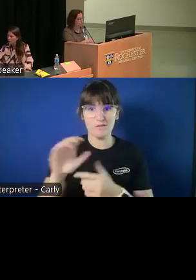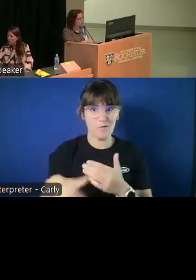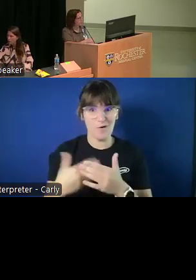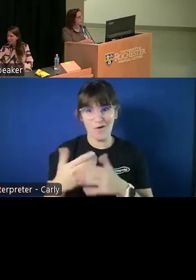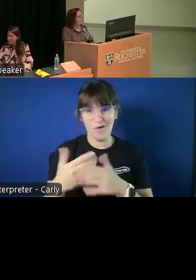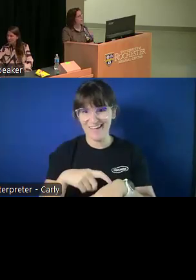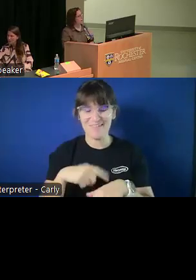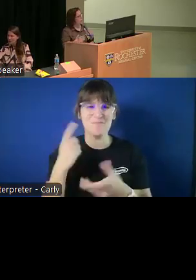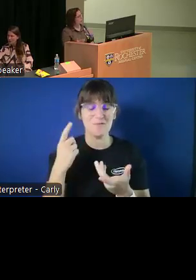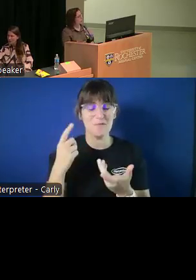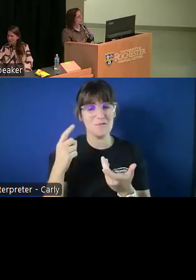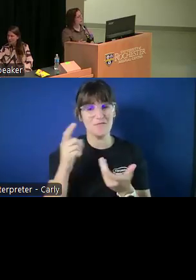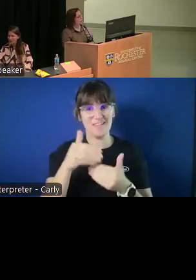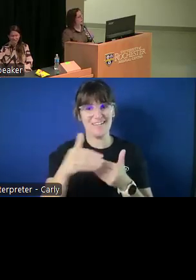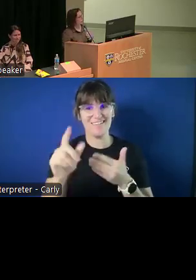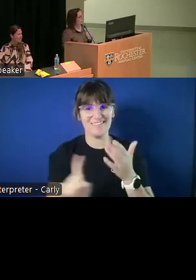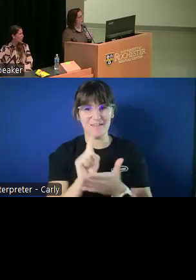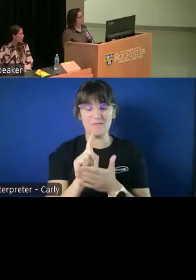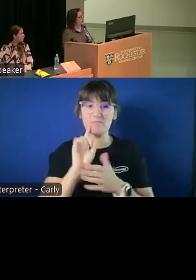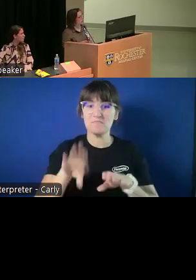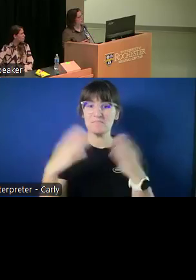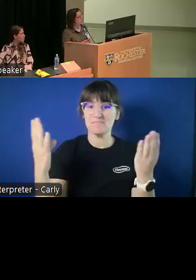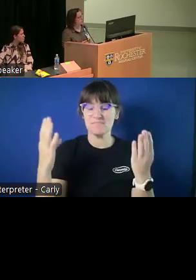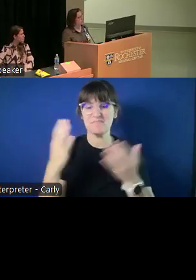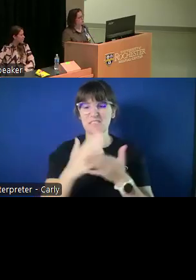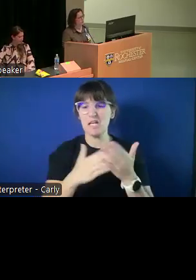a real treat um I'm going to open with some housekeeping and then I'll introduce today's